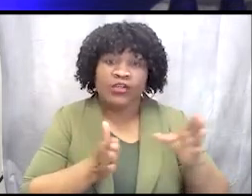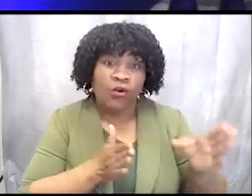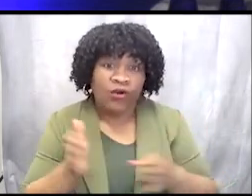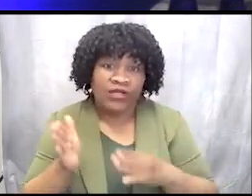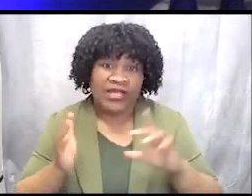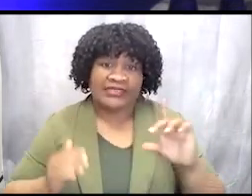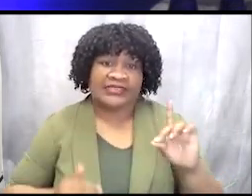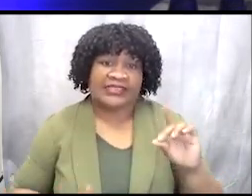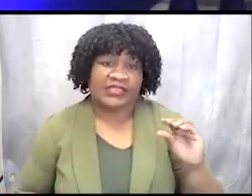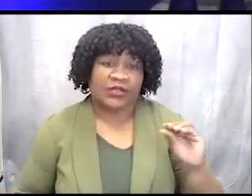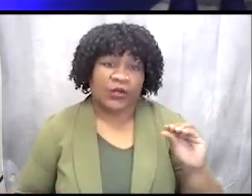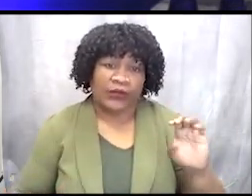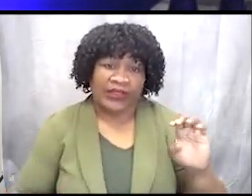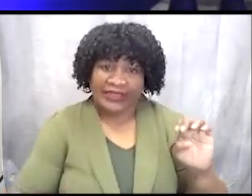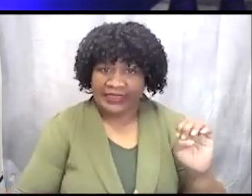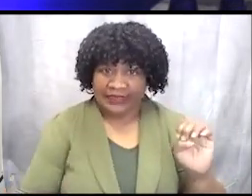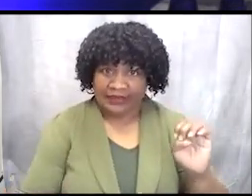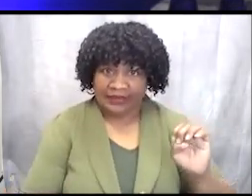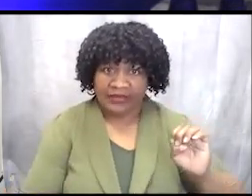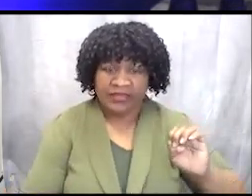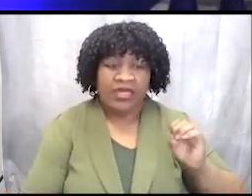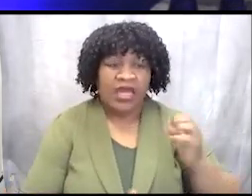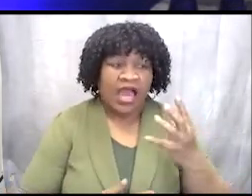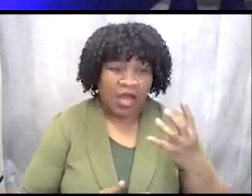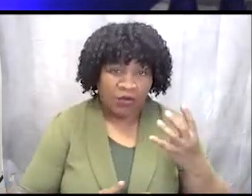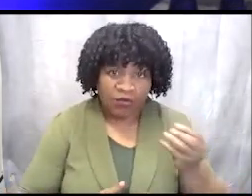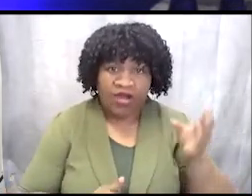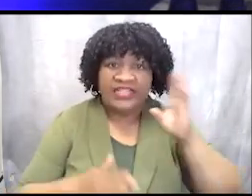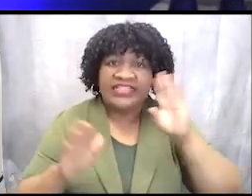of education so that it has as its focus,